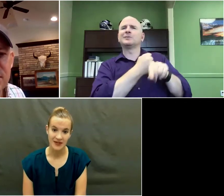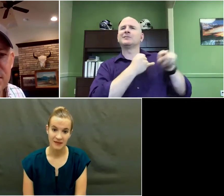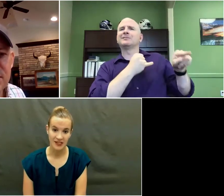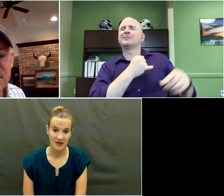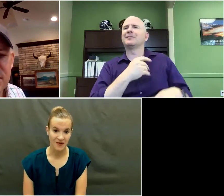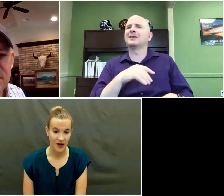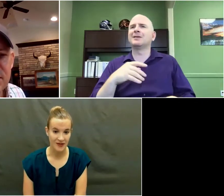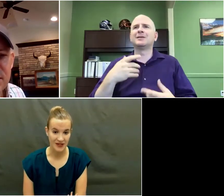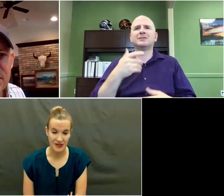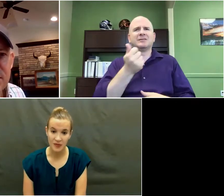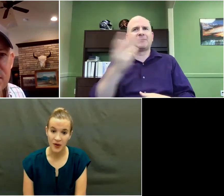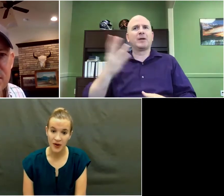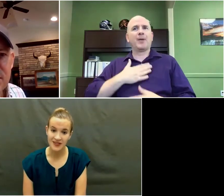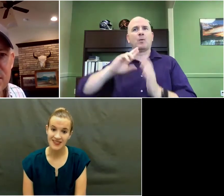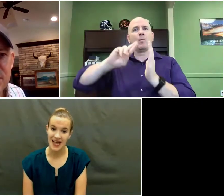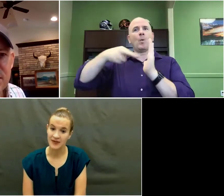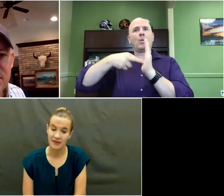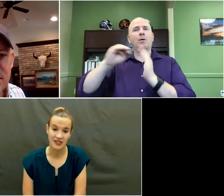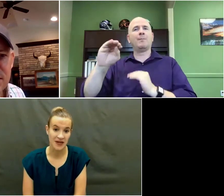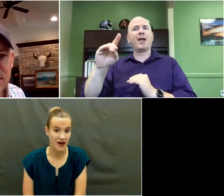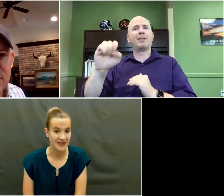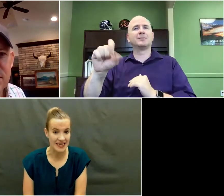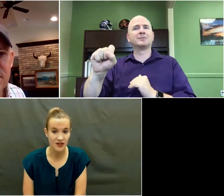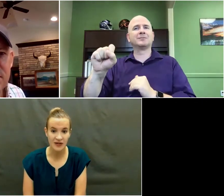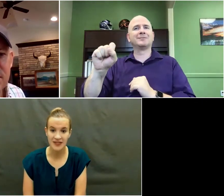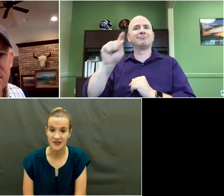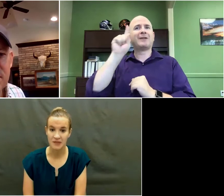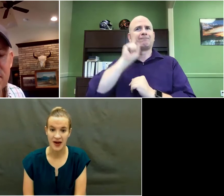was able to be involved in the sports, I was able to be involved in leadership and student body